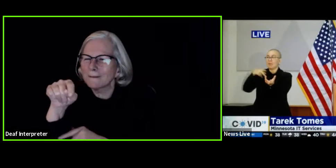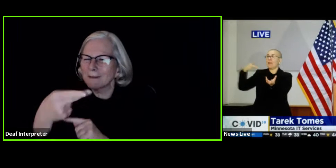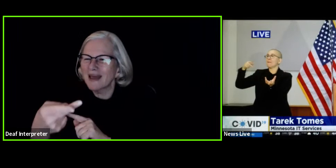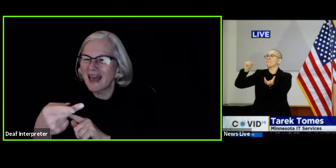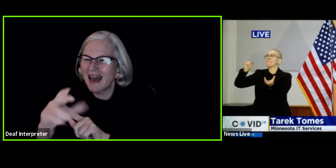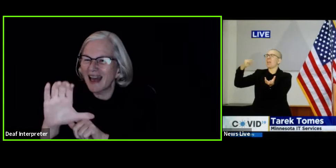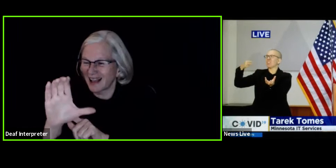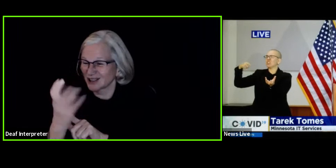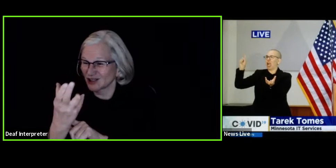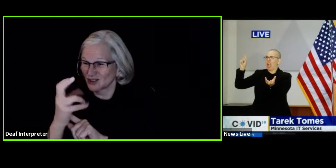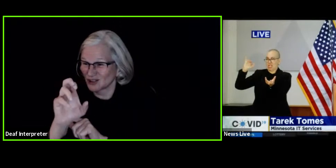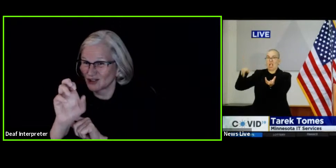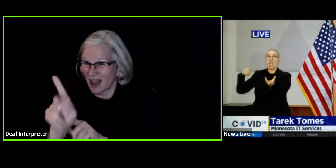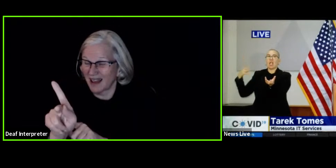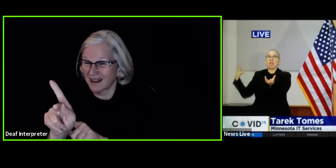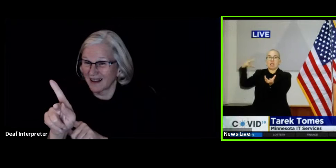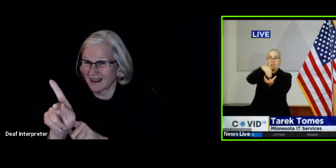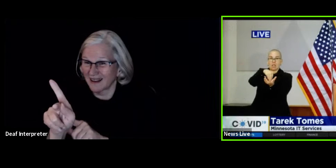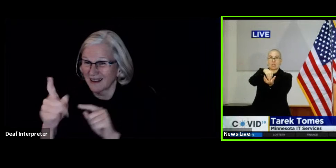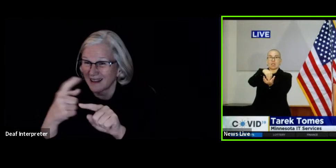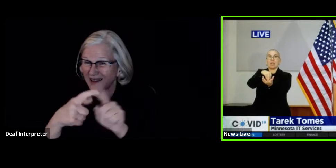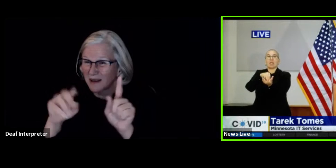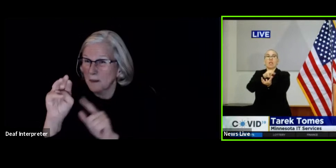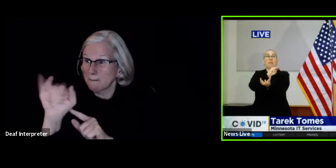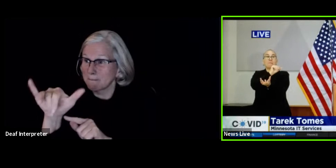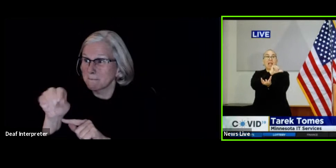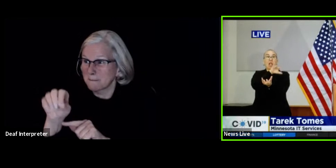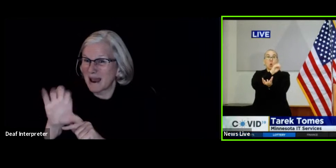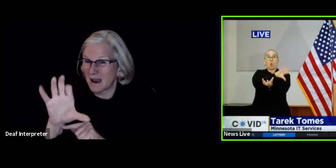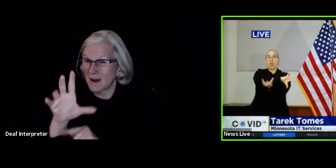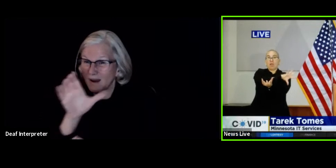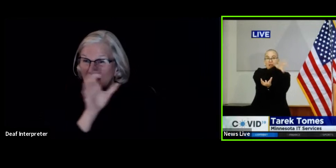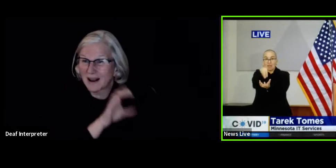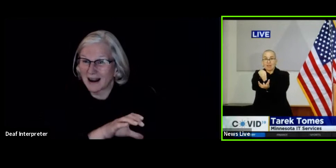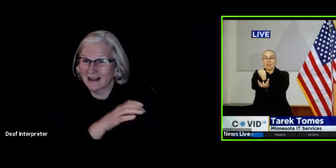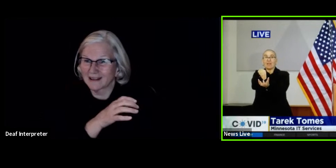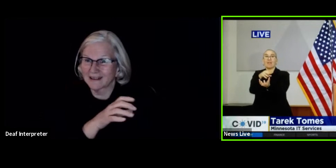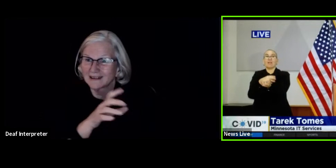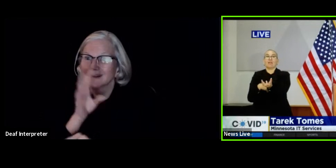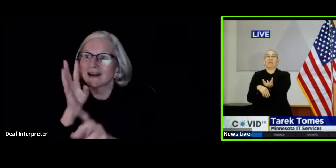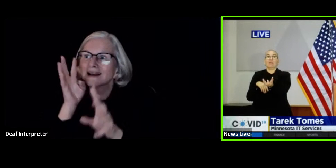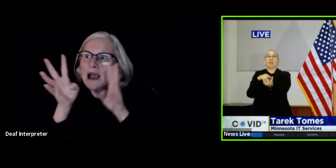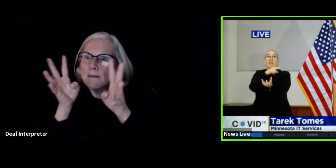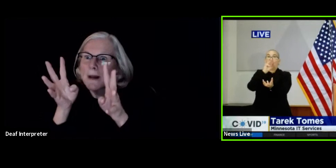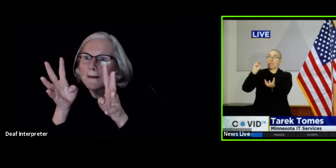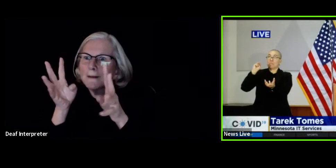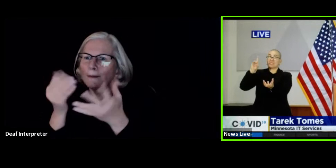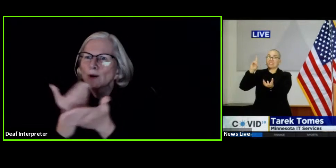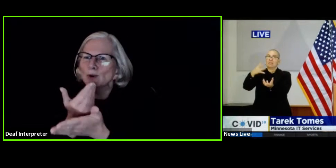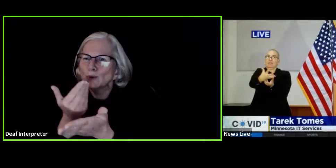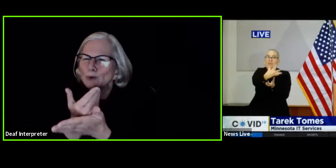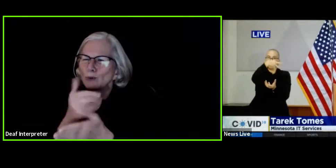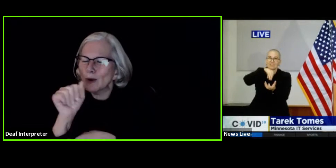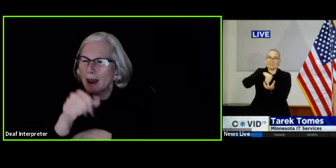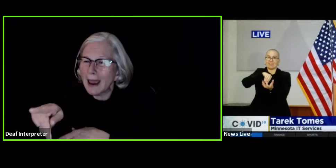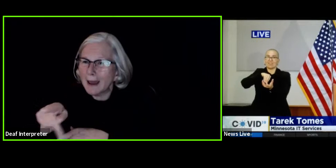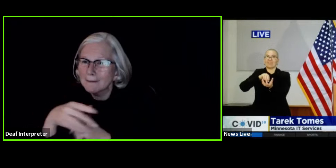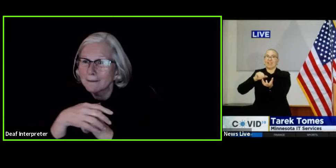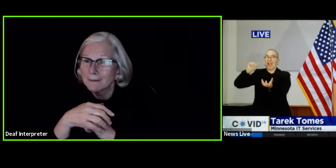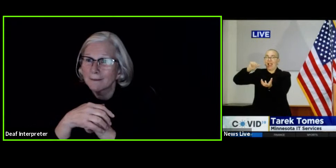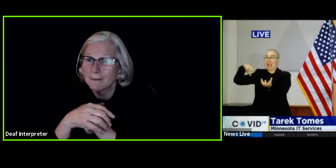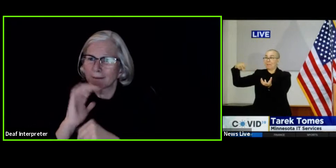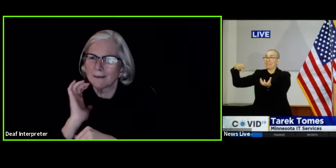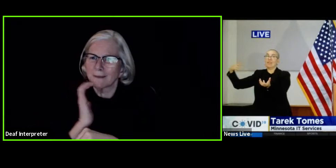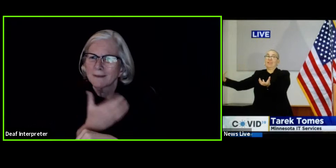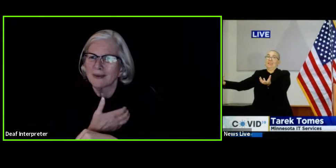FOUNDATION, PHYSICIANS FROM THE MAYO CLINIC, AMAZING EPIDEMIOLOGISTS FROM THE DEPARTMENT